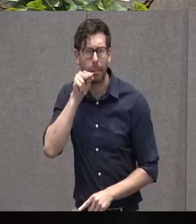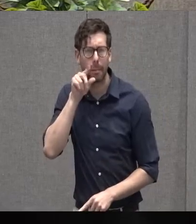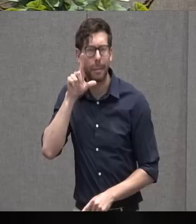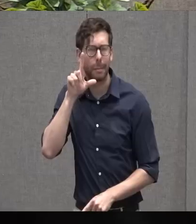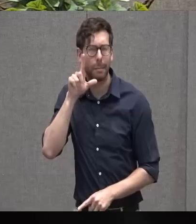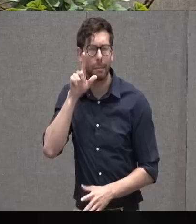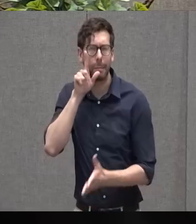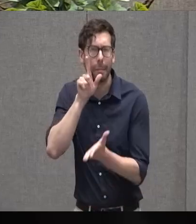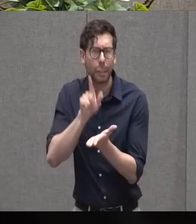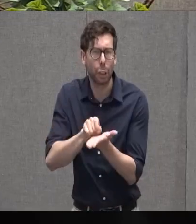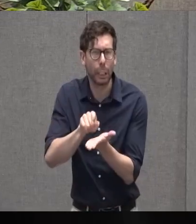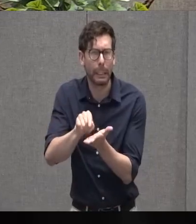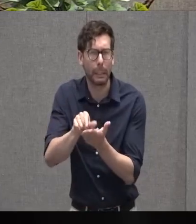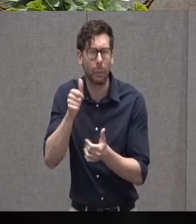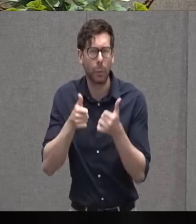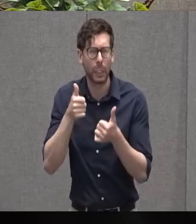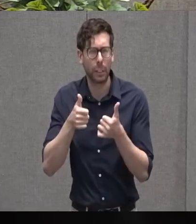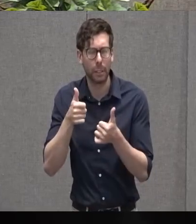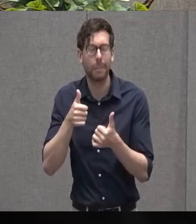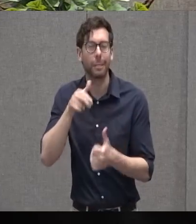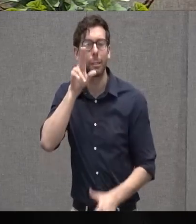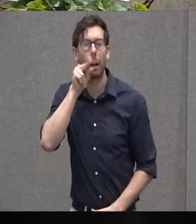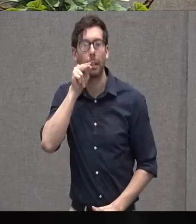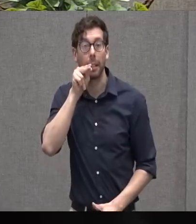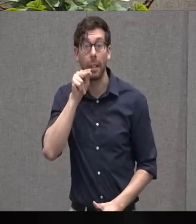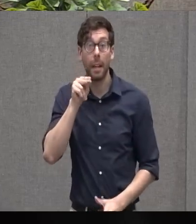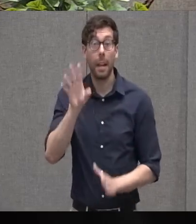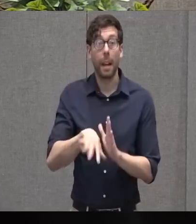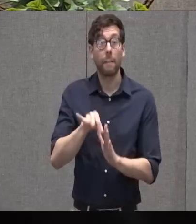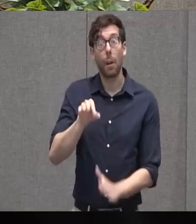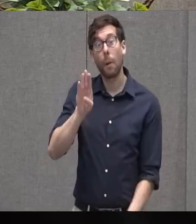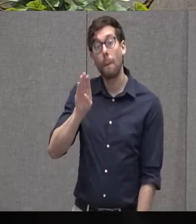I grabbed a bobble head, still in the box.